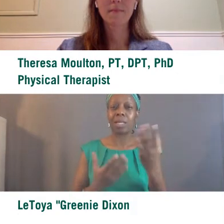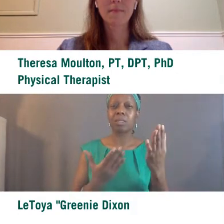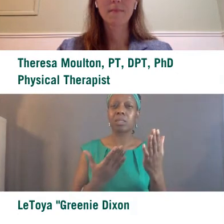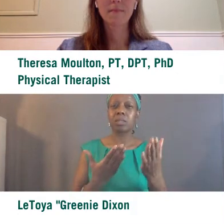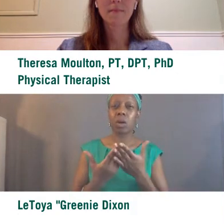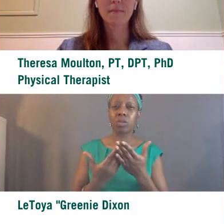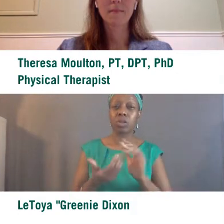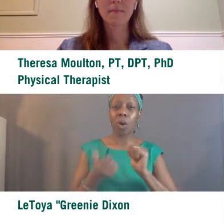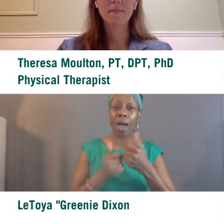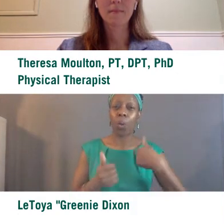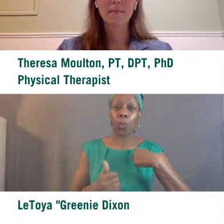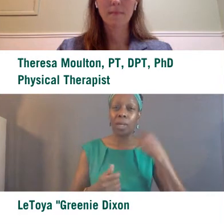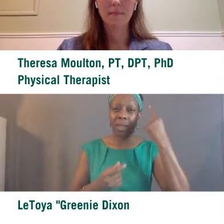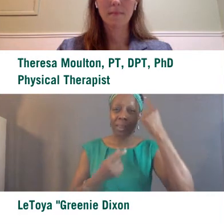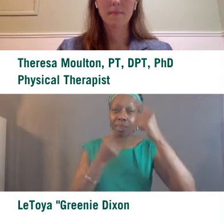is using response.